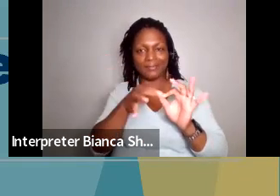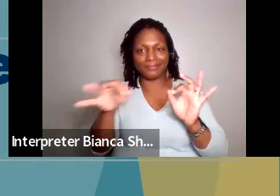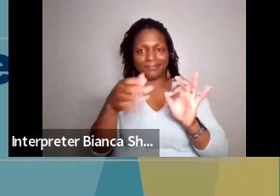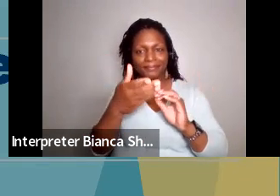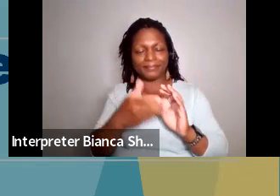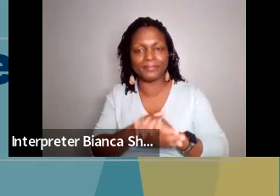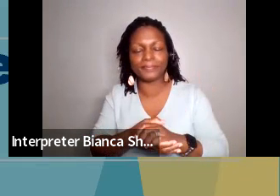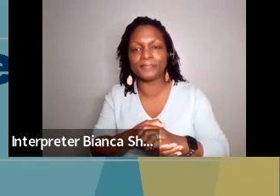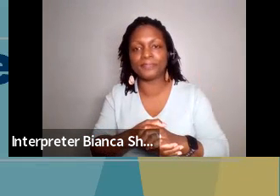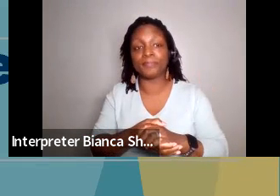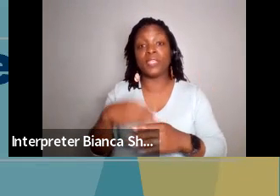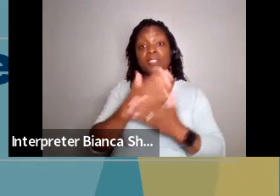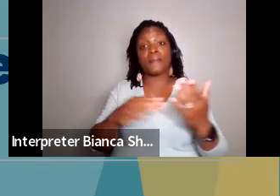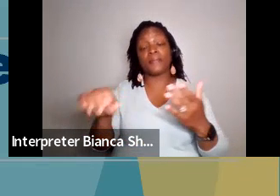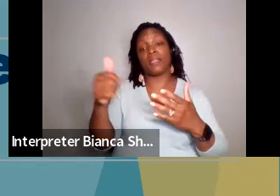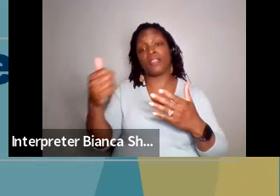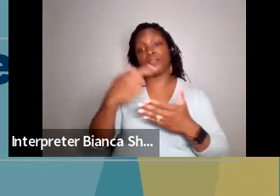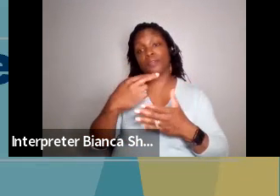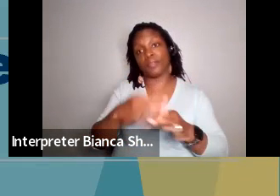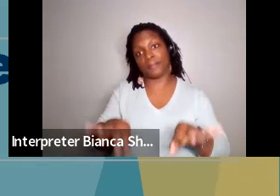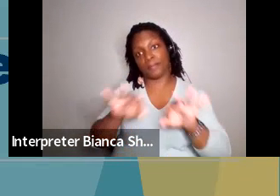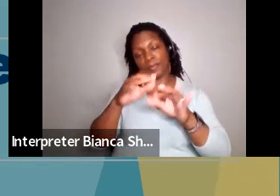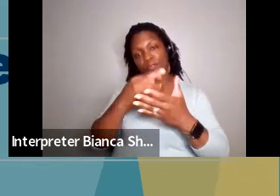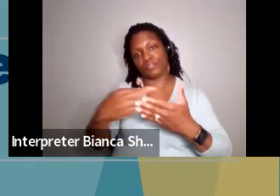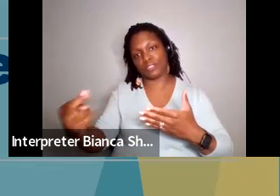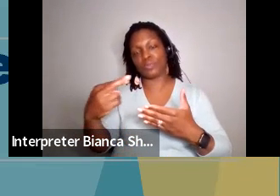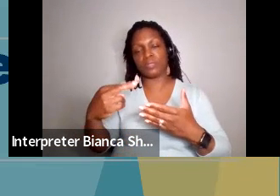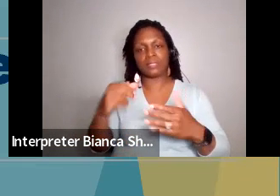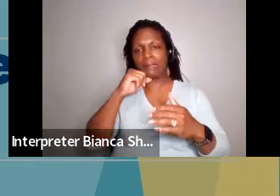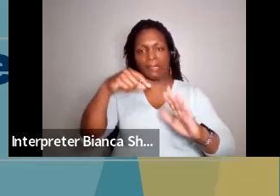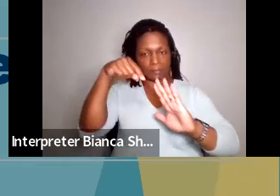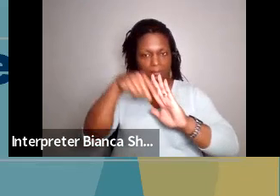So some other important resources that i'm not going to go into detail about.